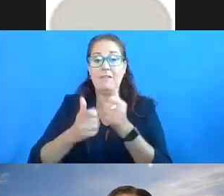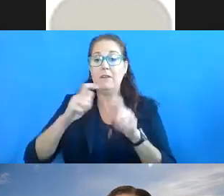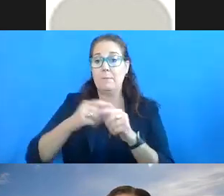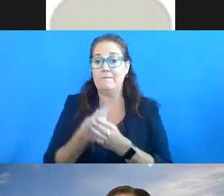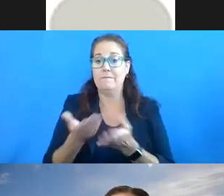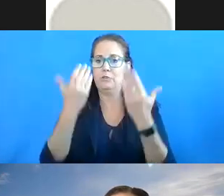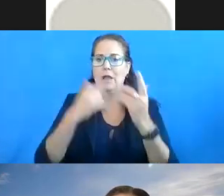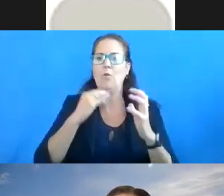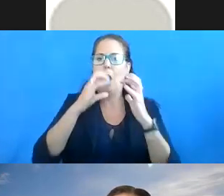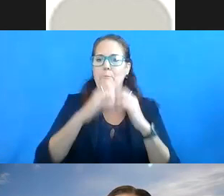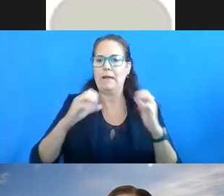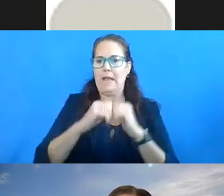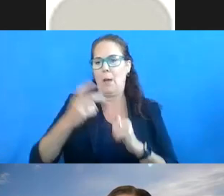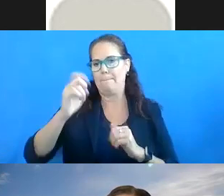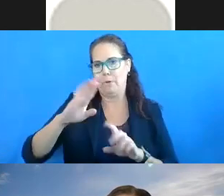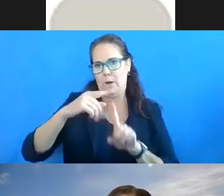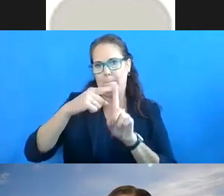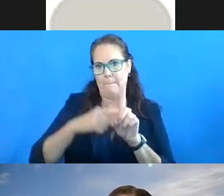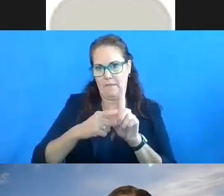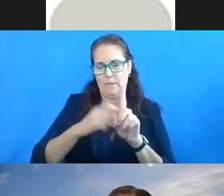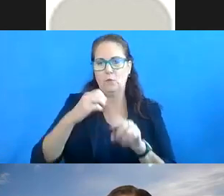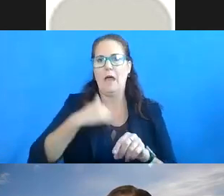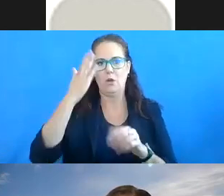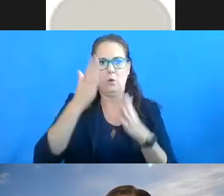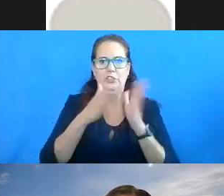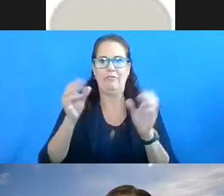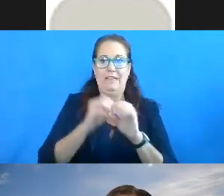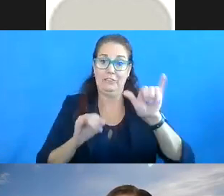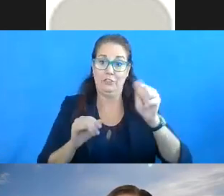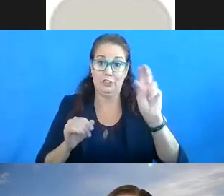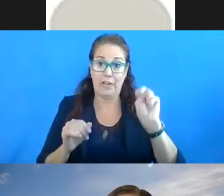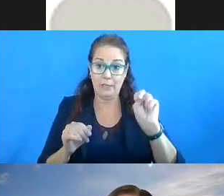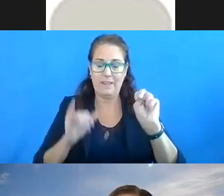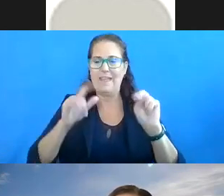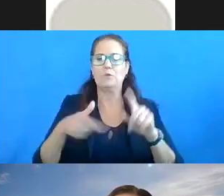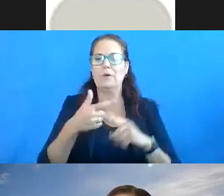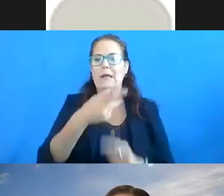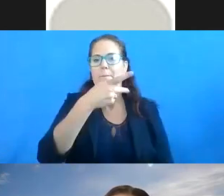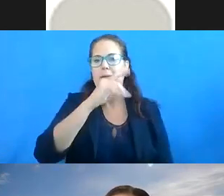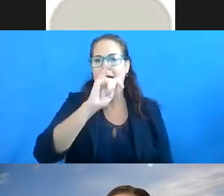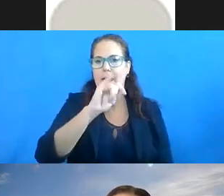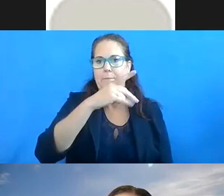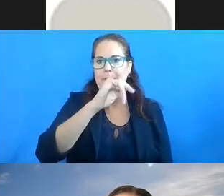down per month. So I know generally, maybe in January when the PNID funding will come up, or